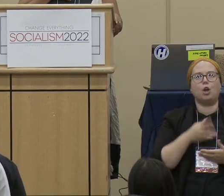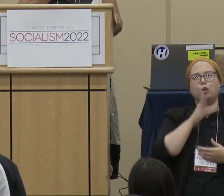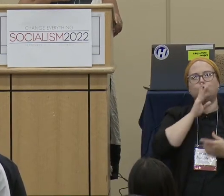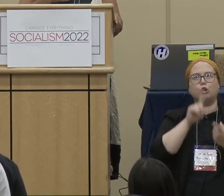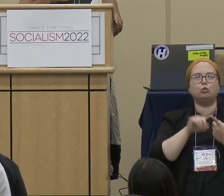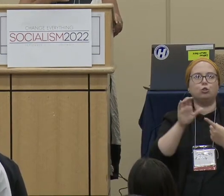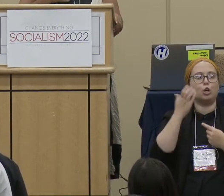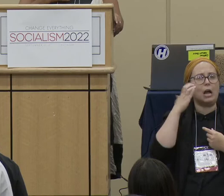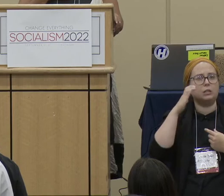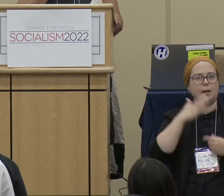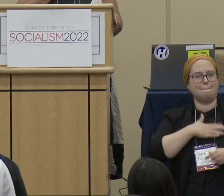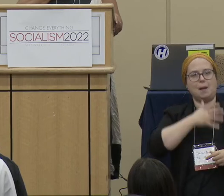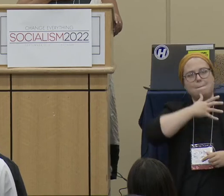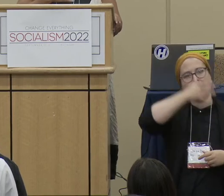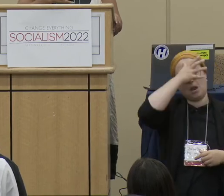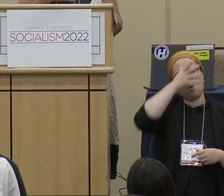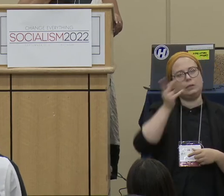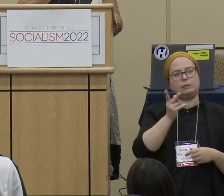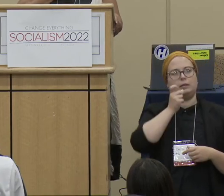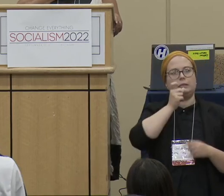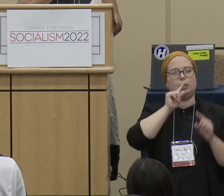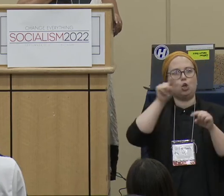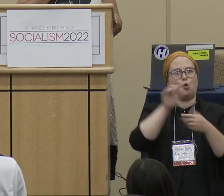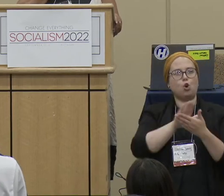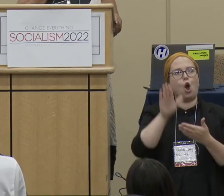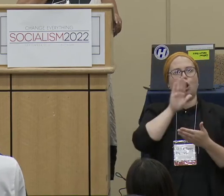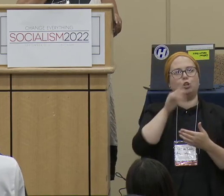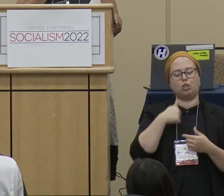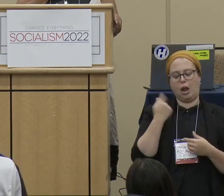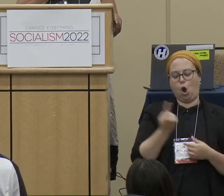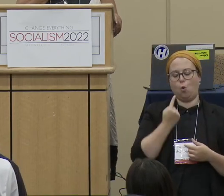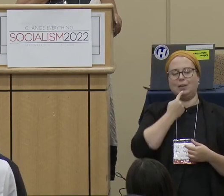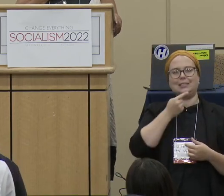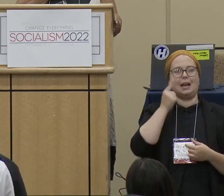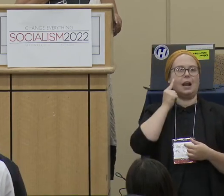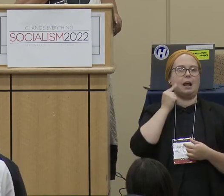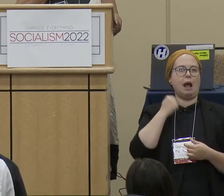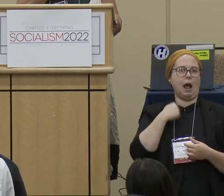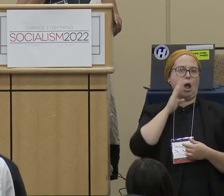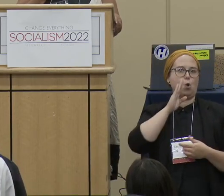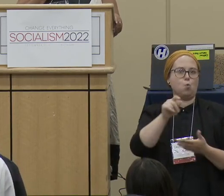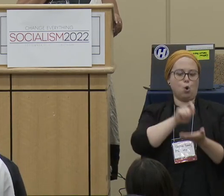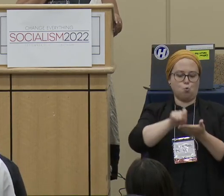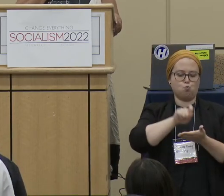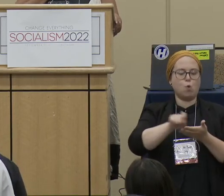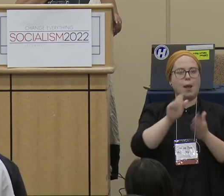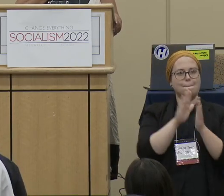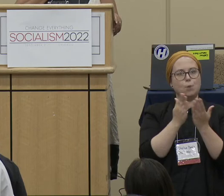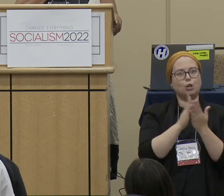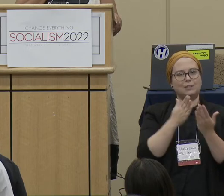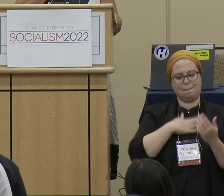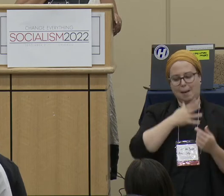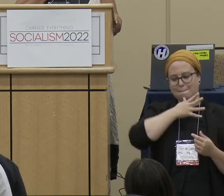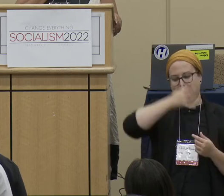the parking lot, talking to your cousin. My parents didn't go to college, and I always said I would write books that